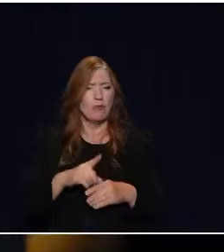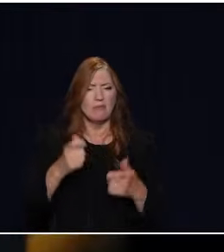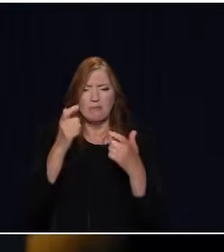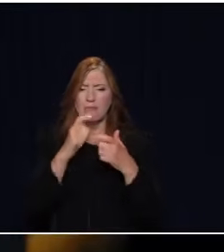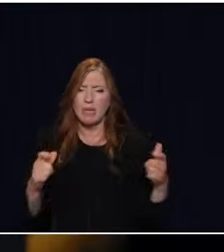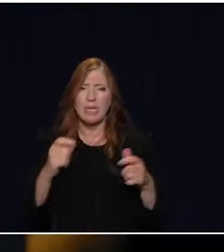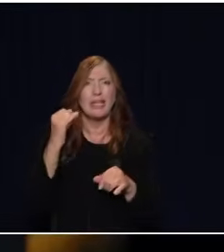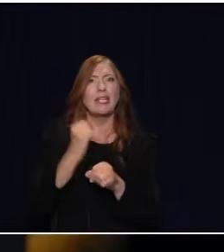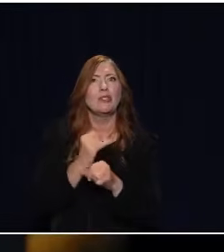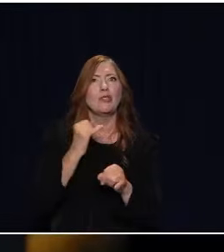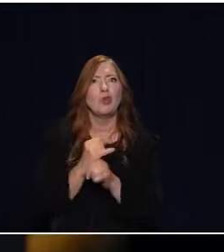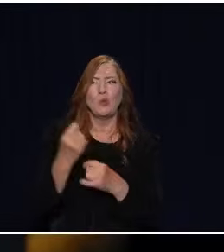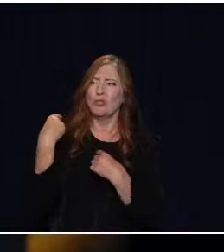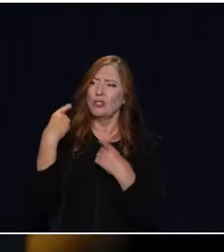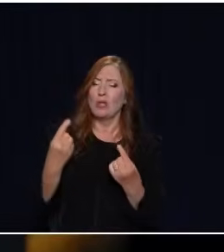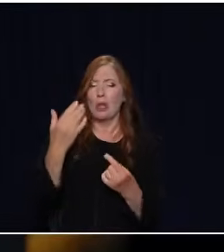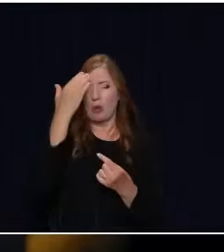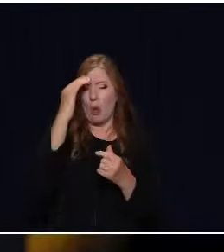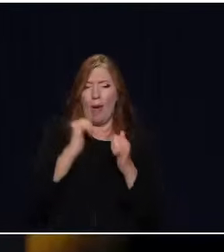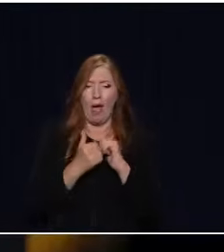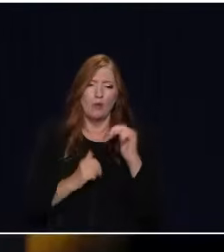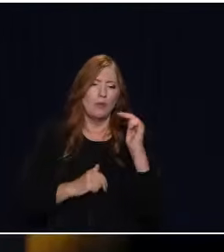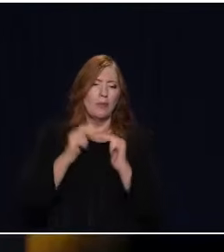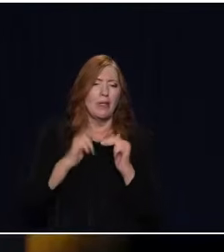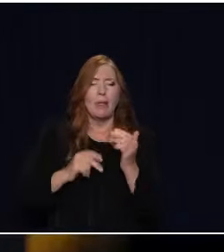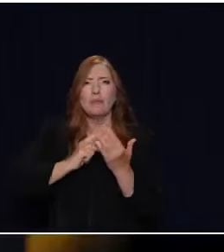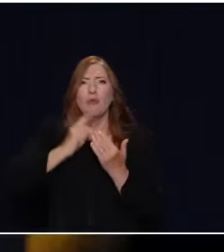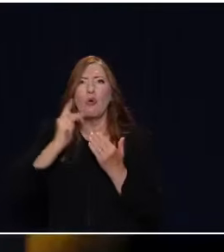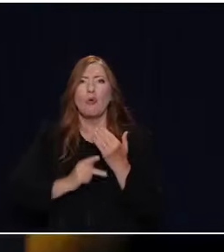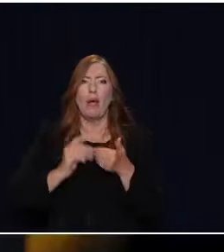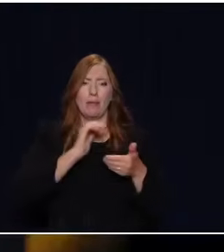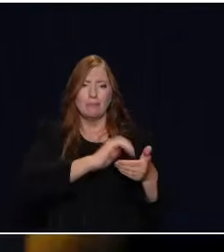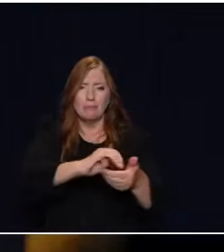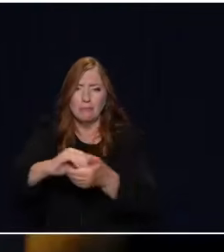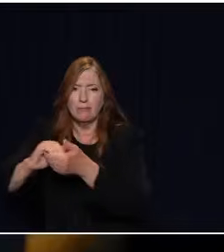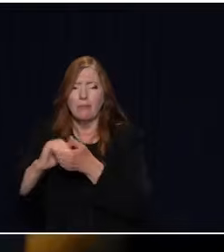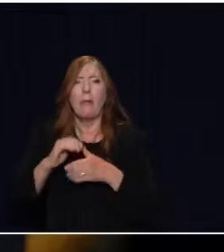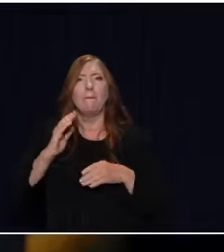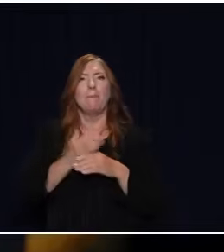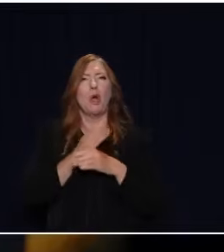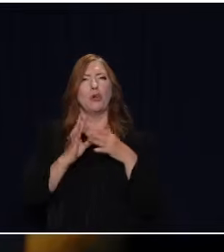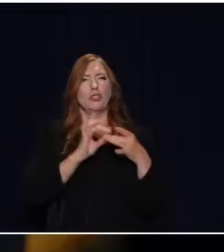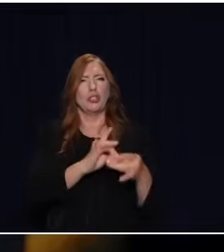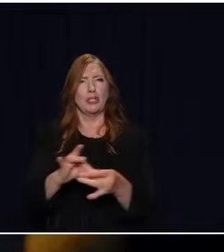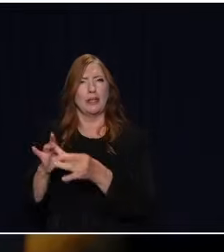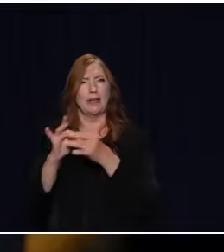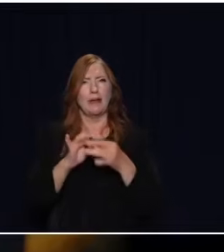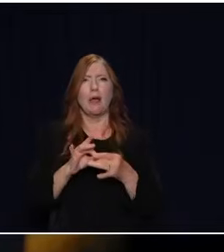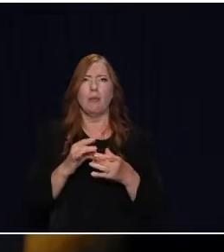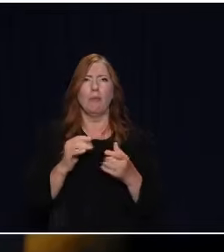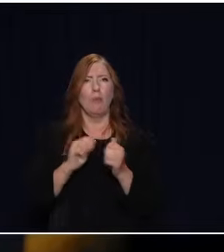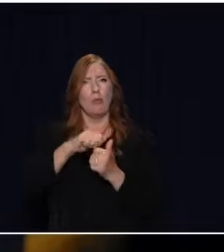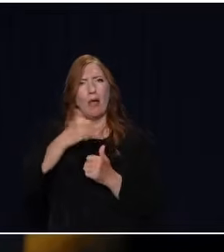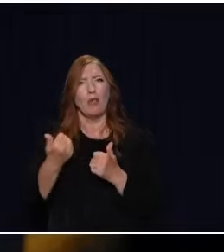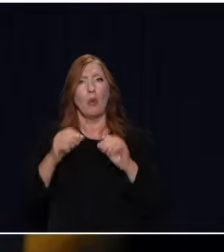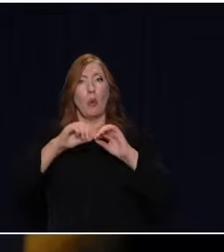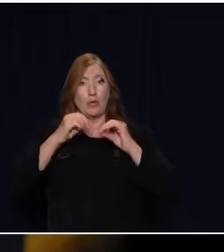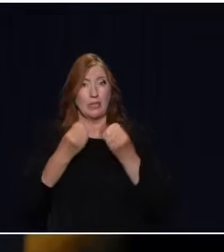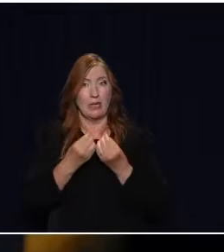CLASSROOM, WHO HAS THE EXPERIENCE OF LEADING A VERY LARGE INSTITUTION, WHO KNOWS HOW